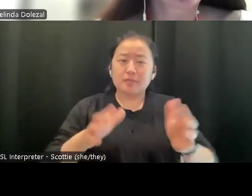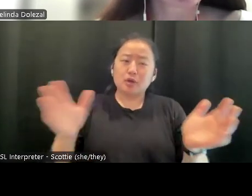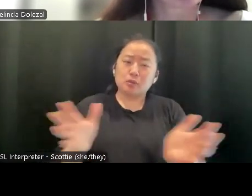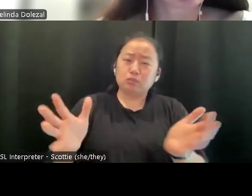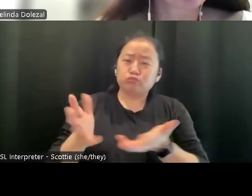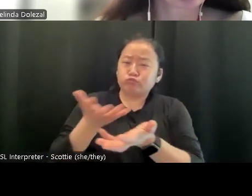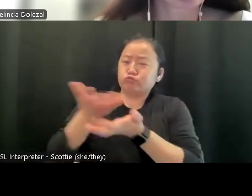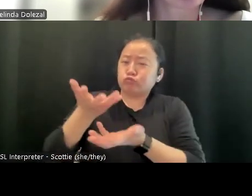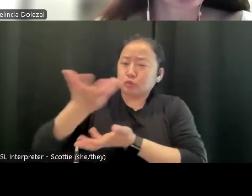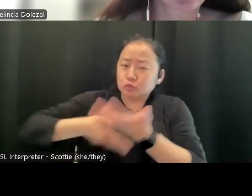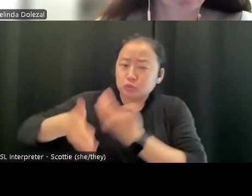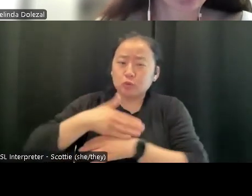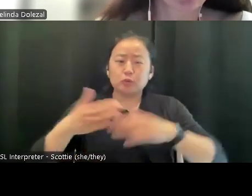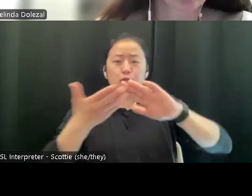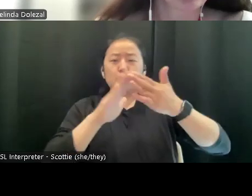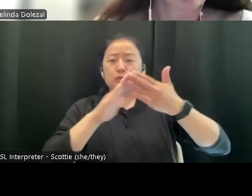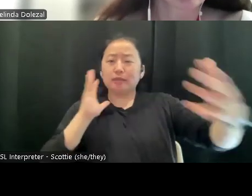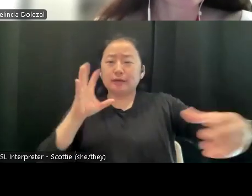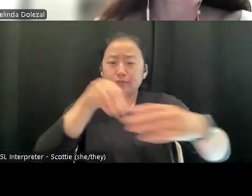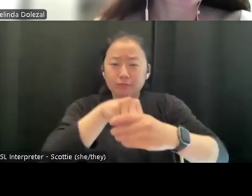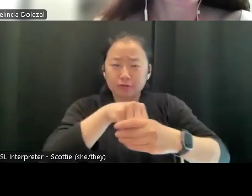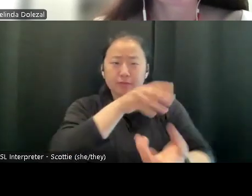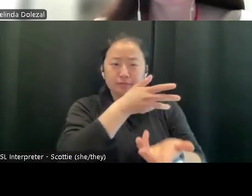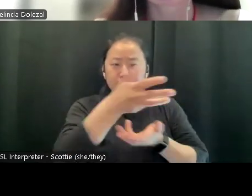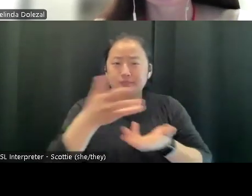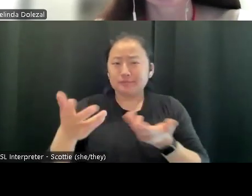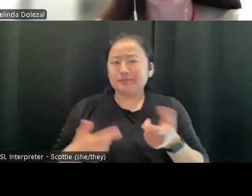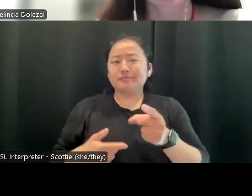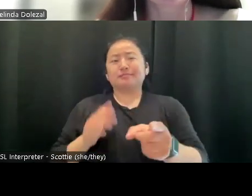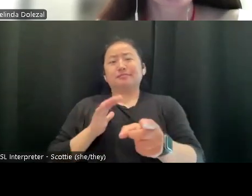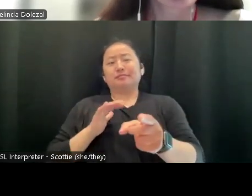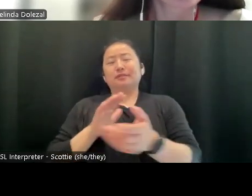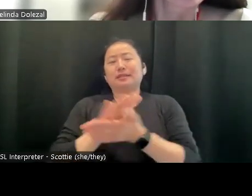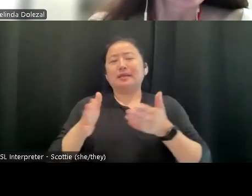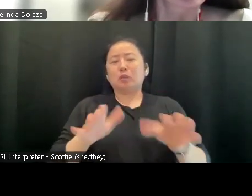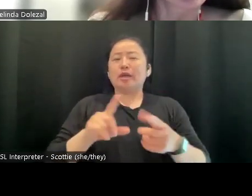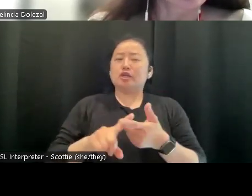and community partner -- participation, and it just makes it a great way to connect with others.